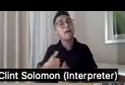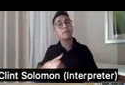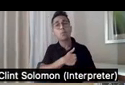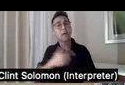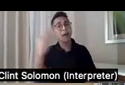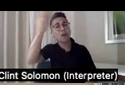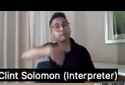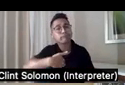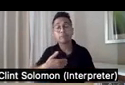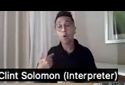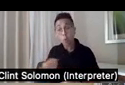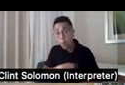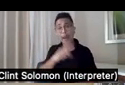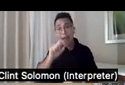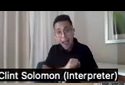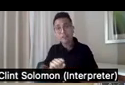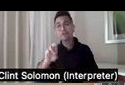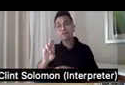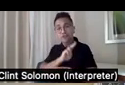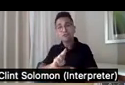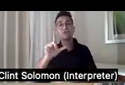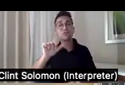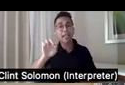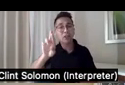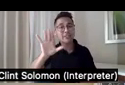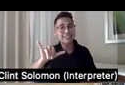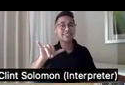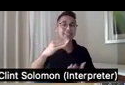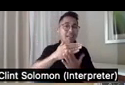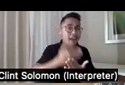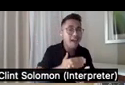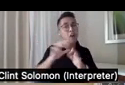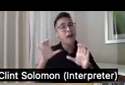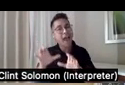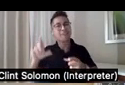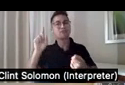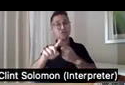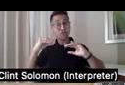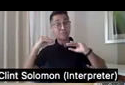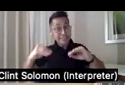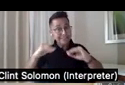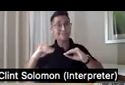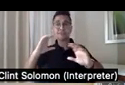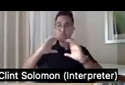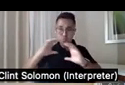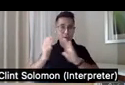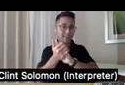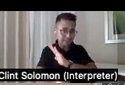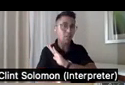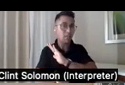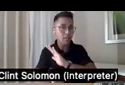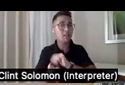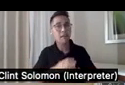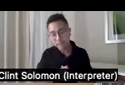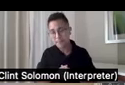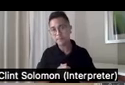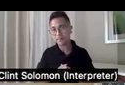utilize literacy lessons or activities to teach communication skills so it's it's really woven